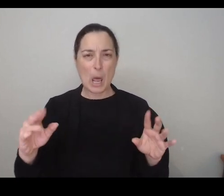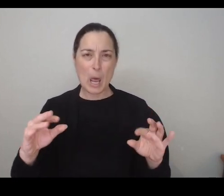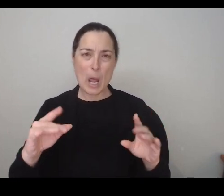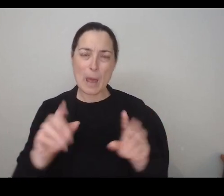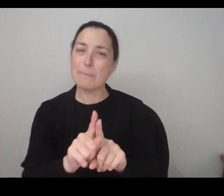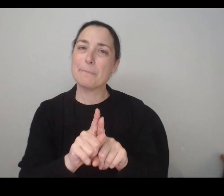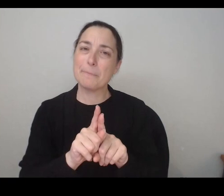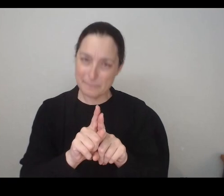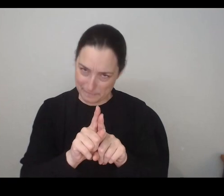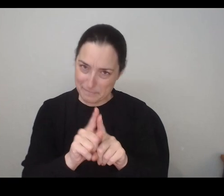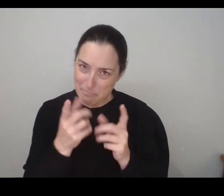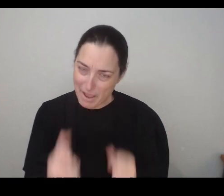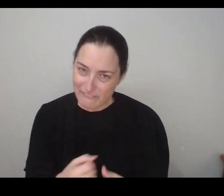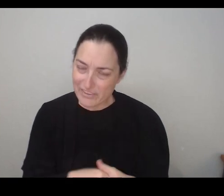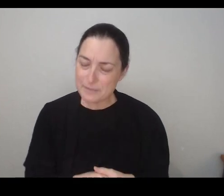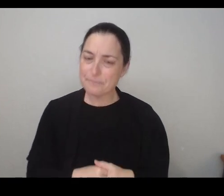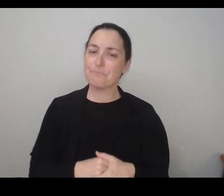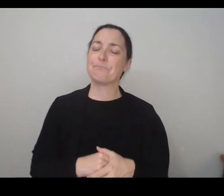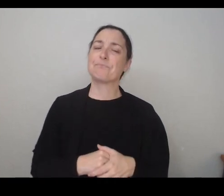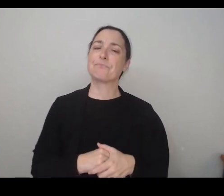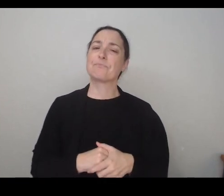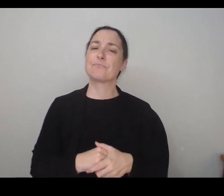And obviously when you look, I published some notes